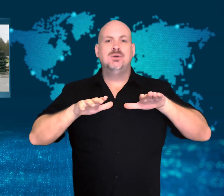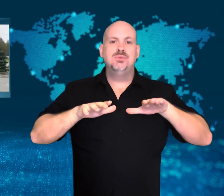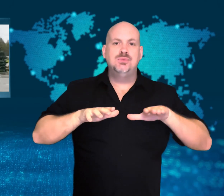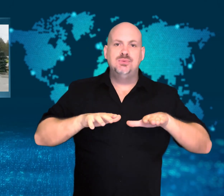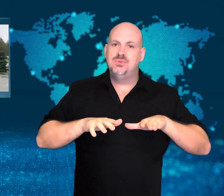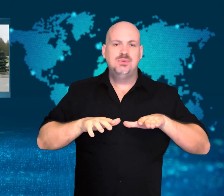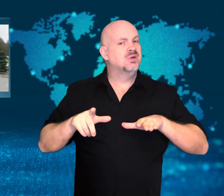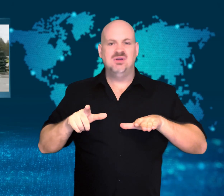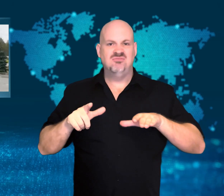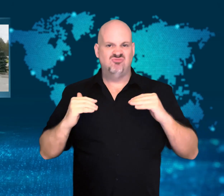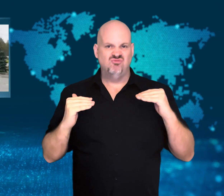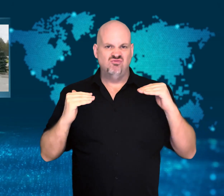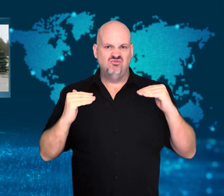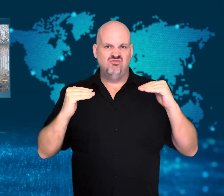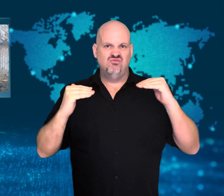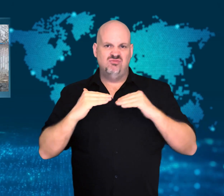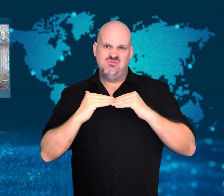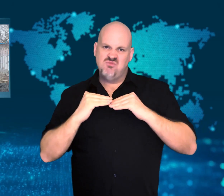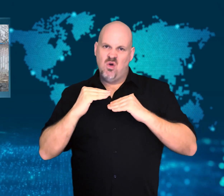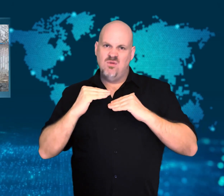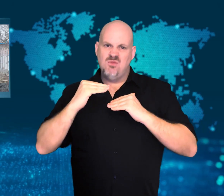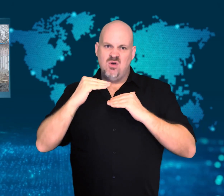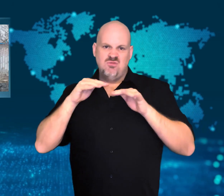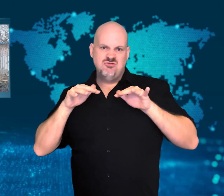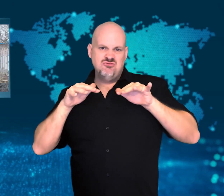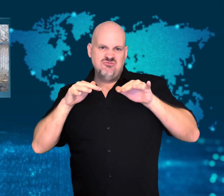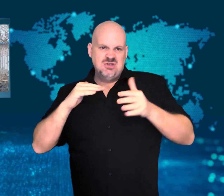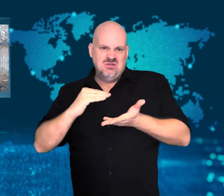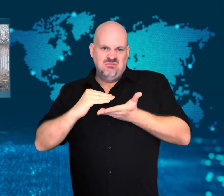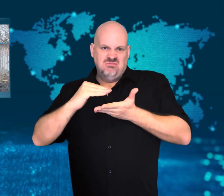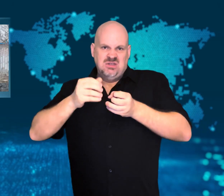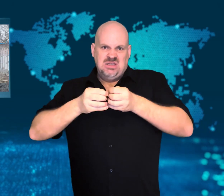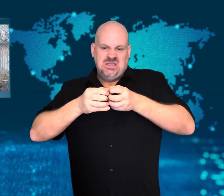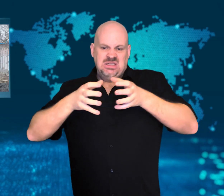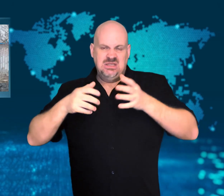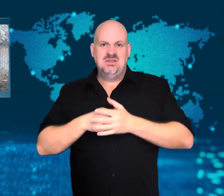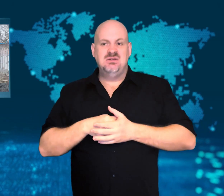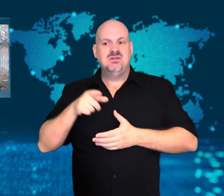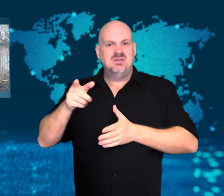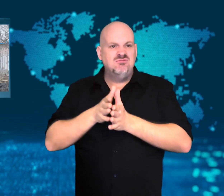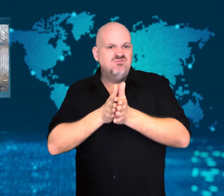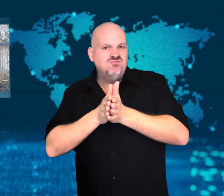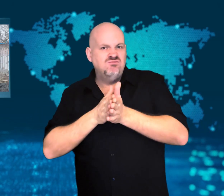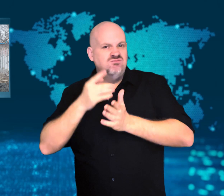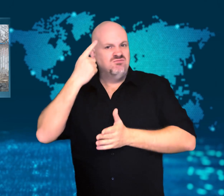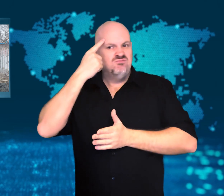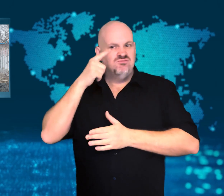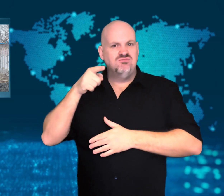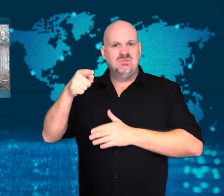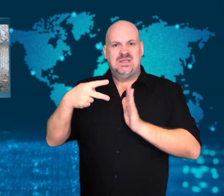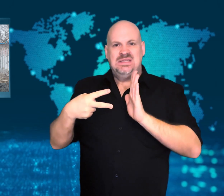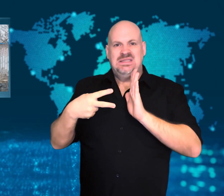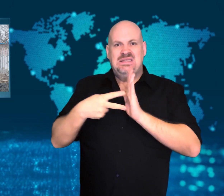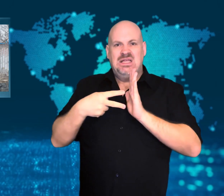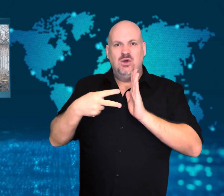He also is trying to recruit Syrians to fight for Russia